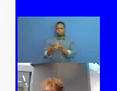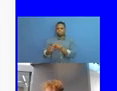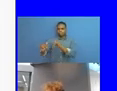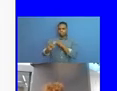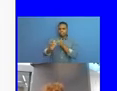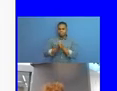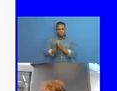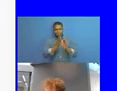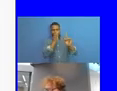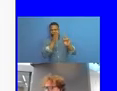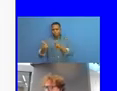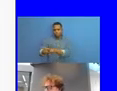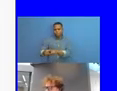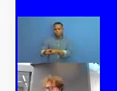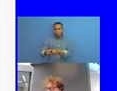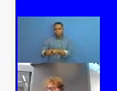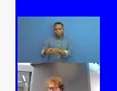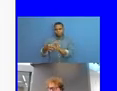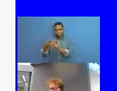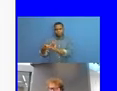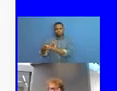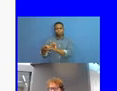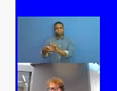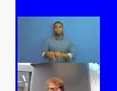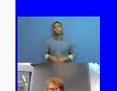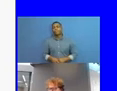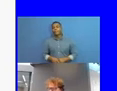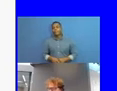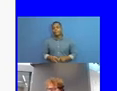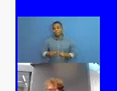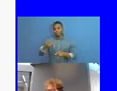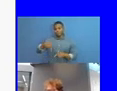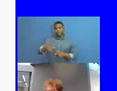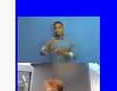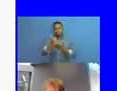in Zoom Teams or other environments. ut you can also download and print your toolkits